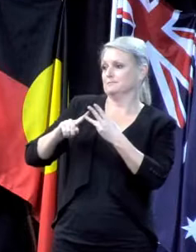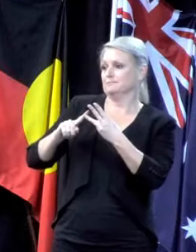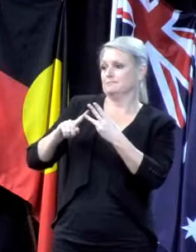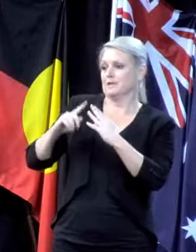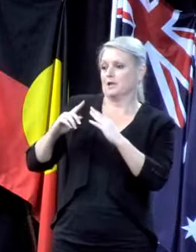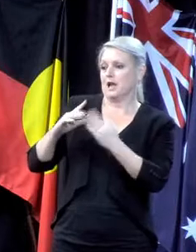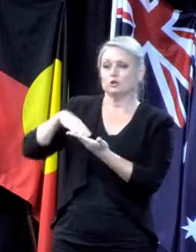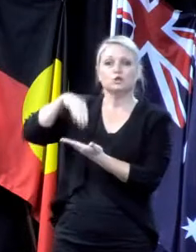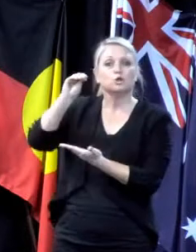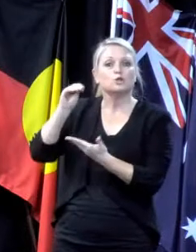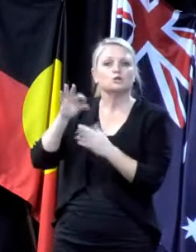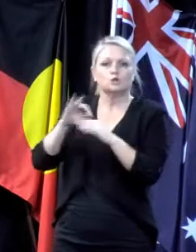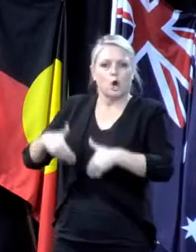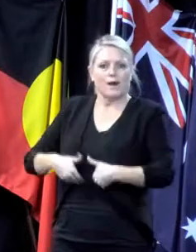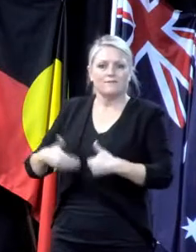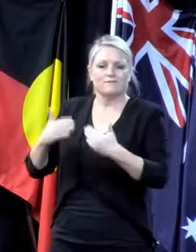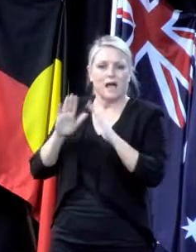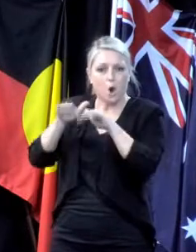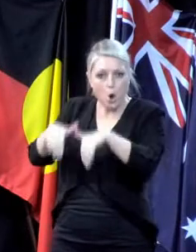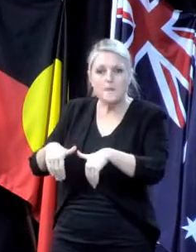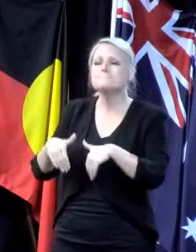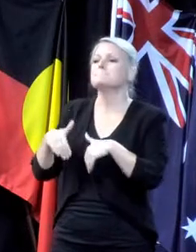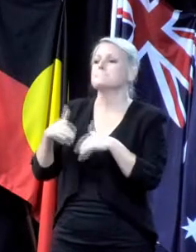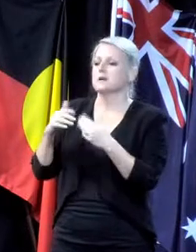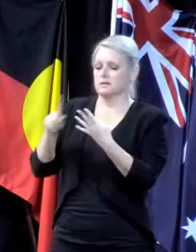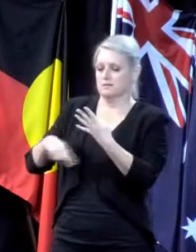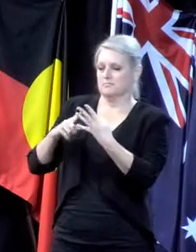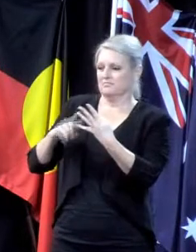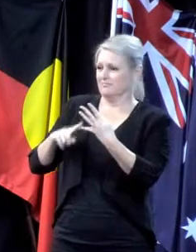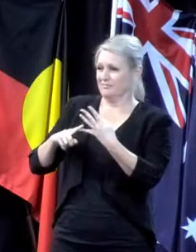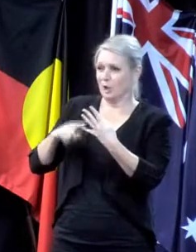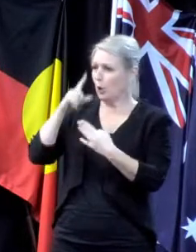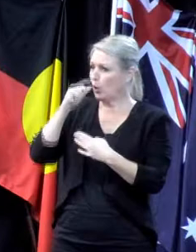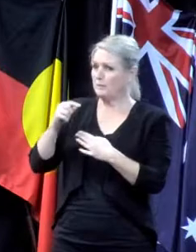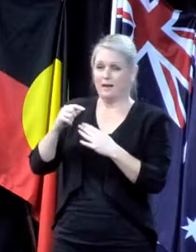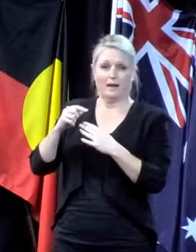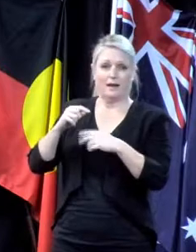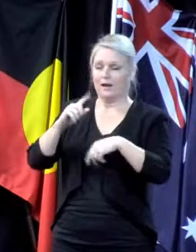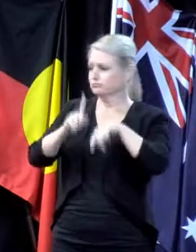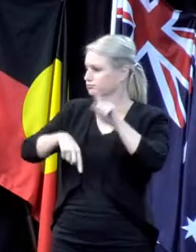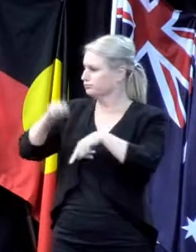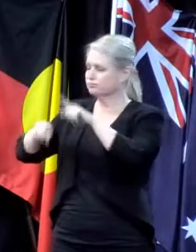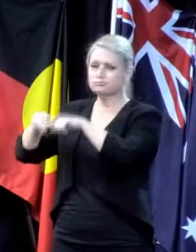It could be that diverse range of students that are on the inclusion and diversity policy.